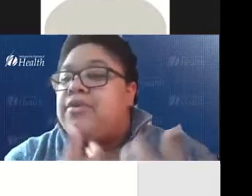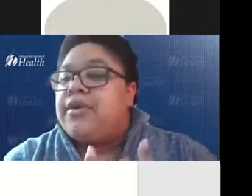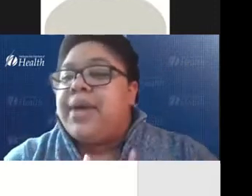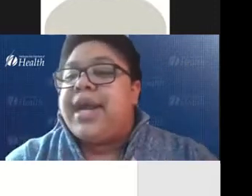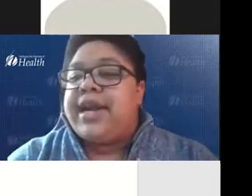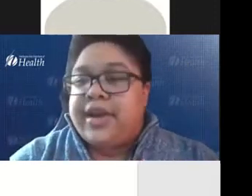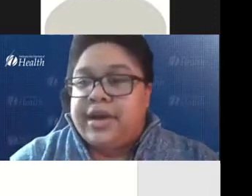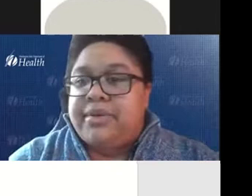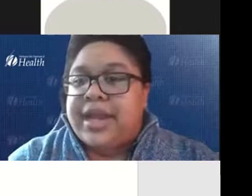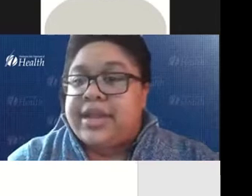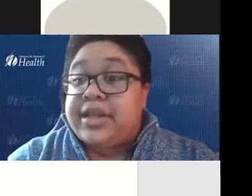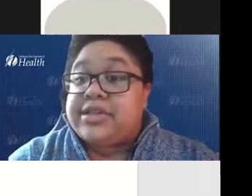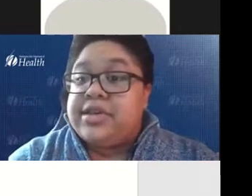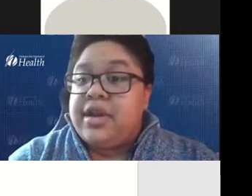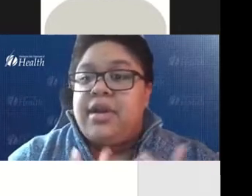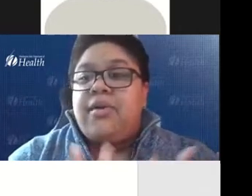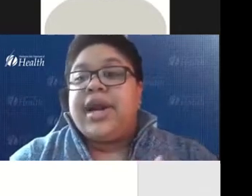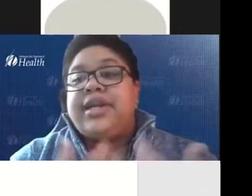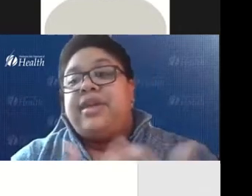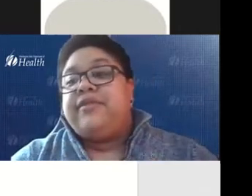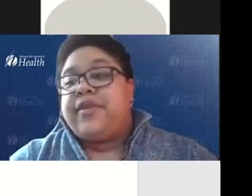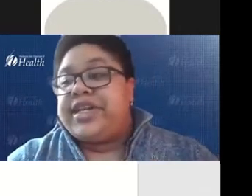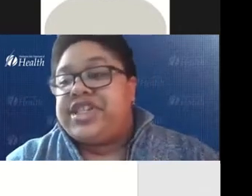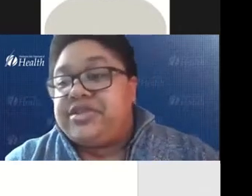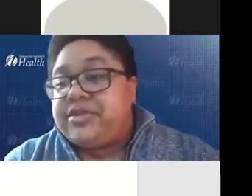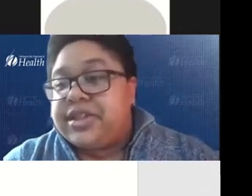or my area of practice, or I could be very generalist.